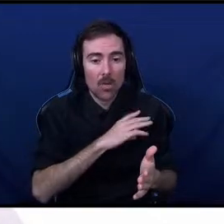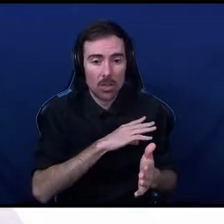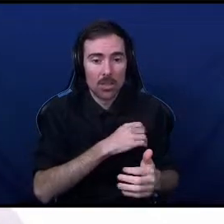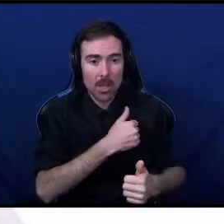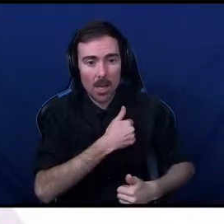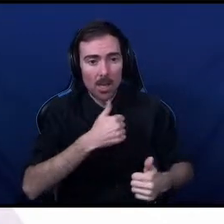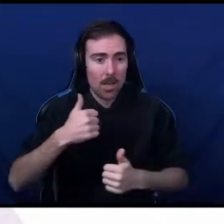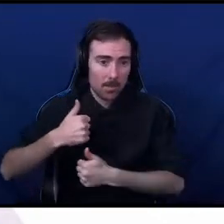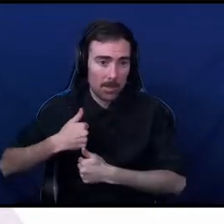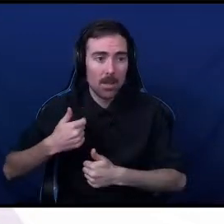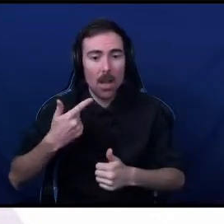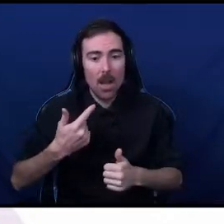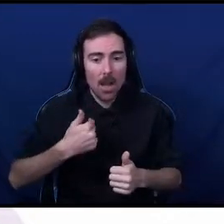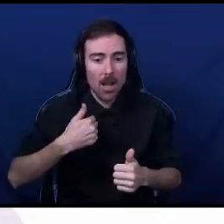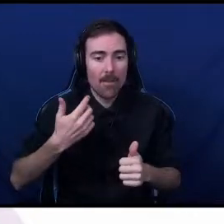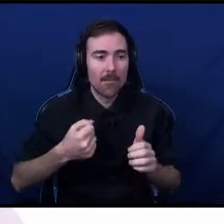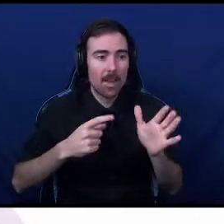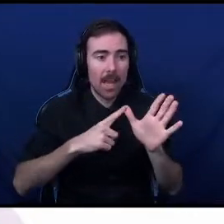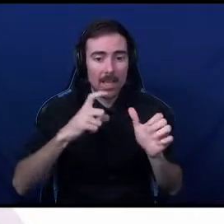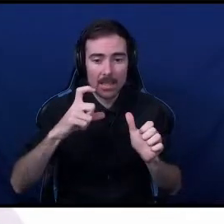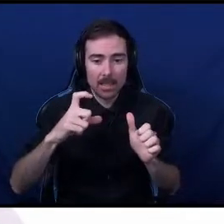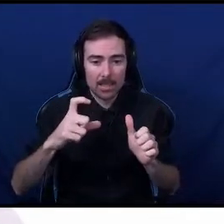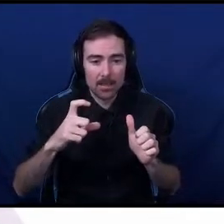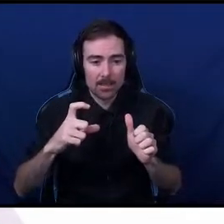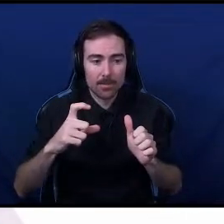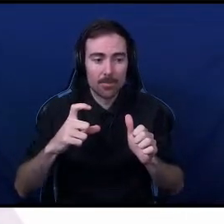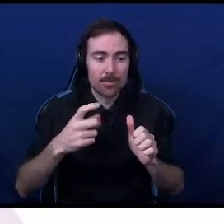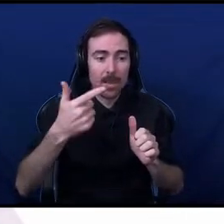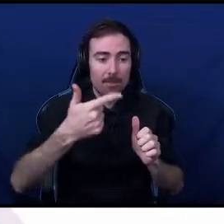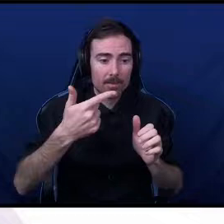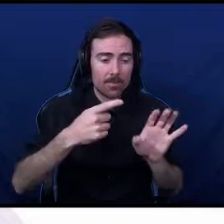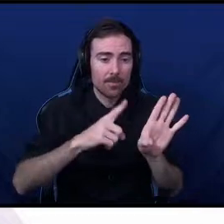ago leaving T6 T7 completely paralysed from the chest down.